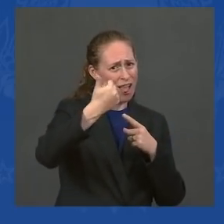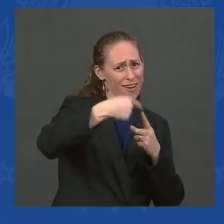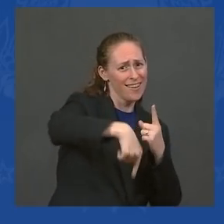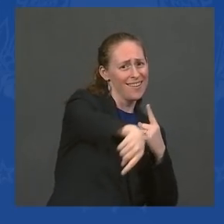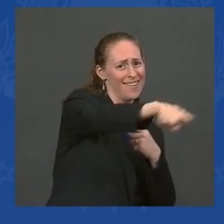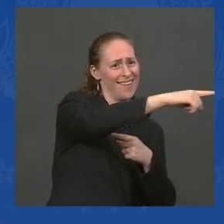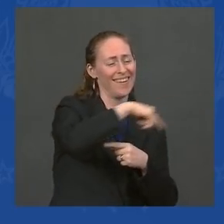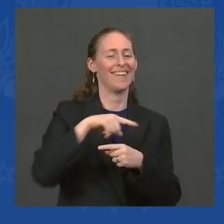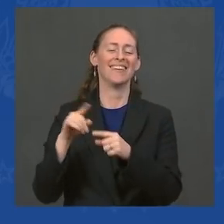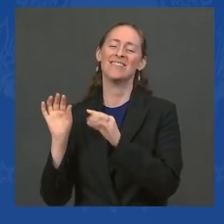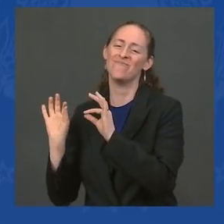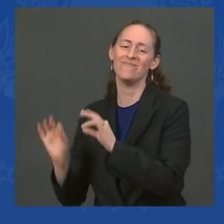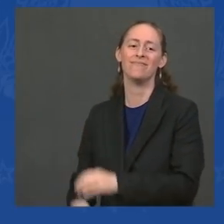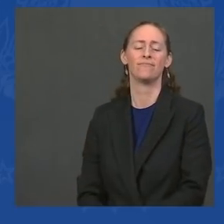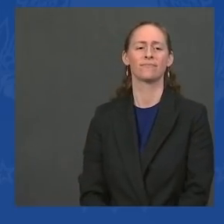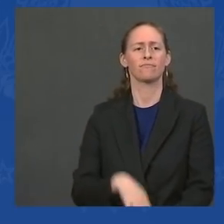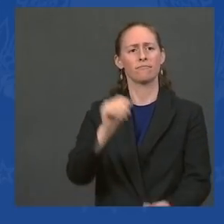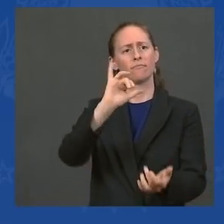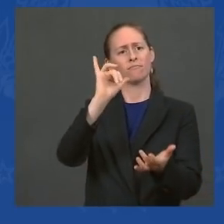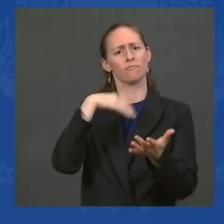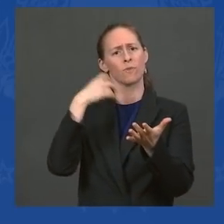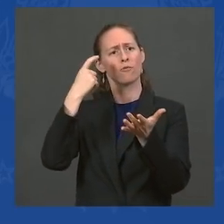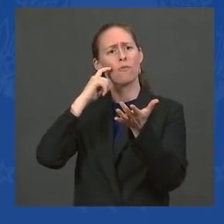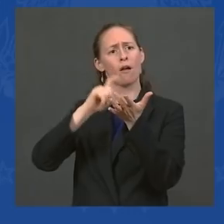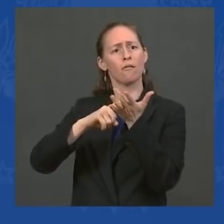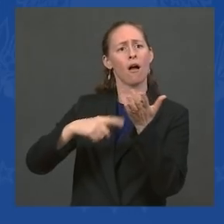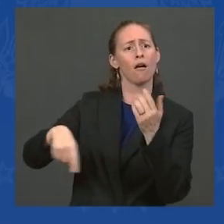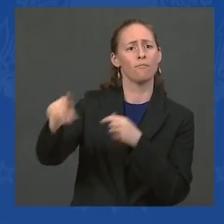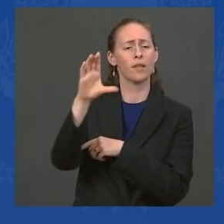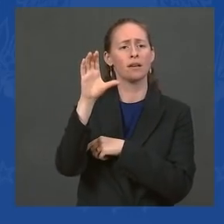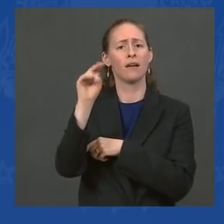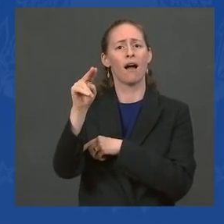that the Connecticut State Office of Early Childhood